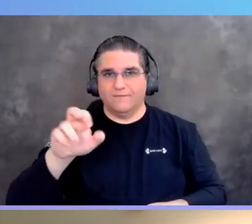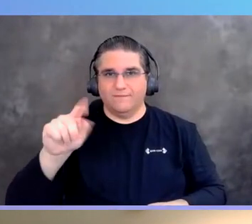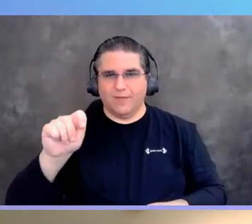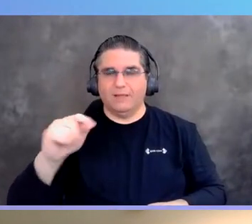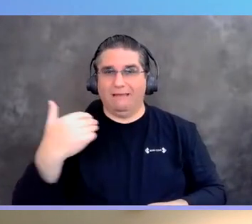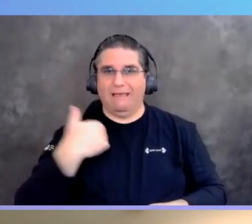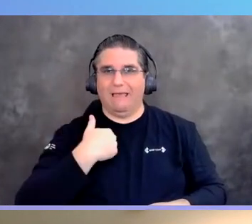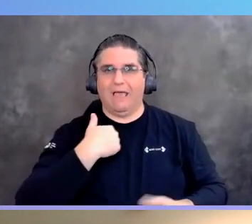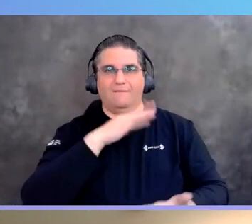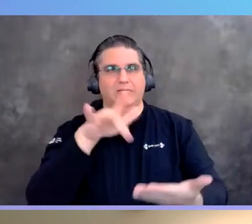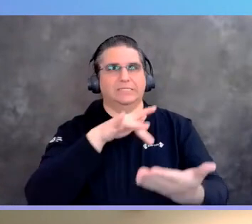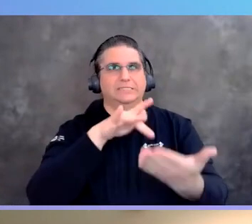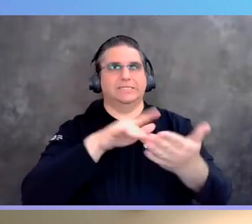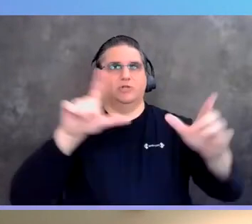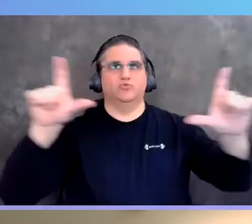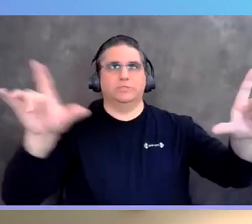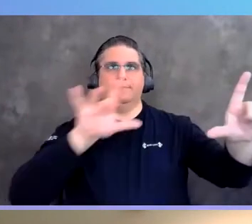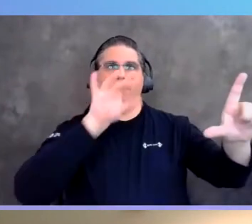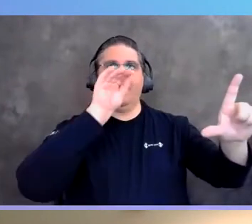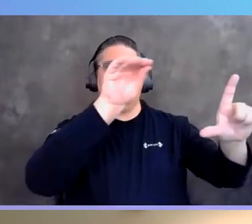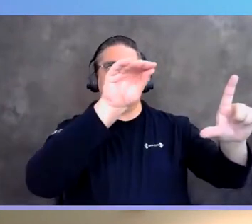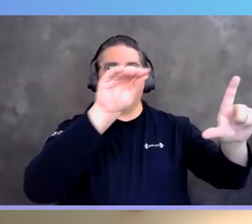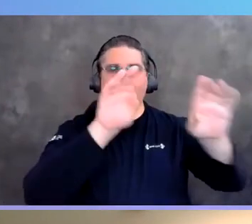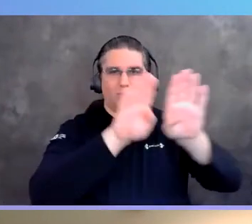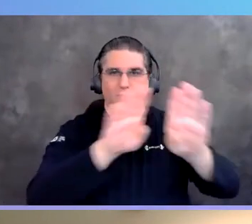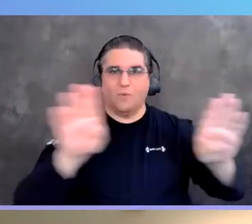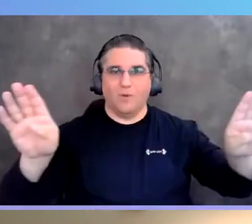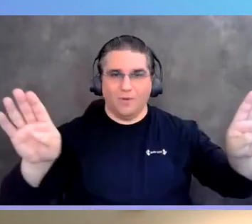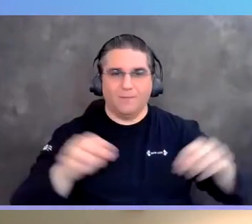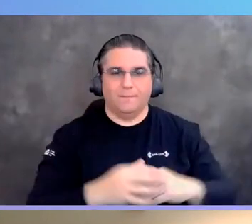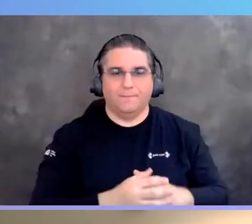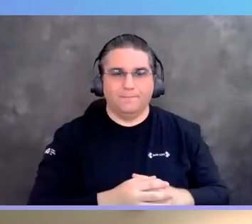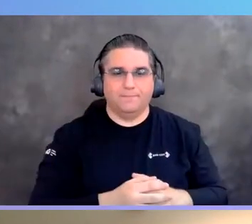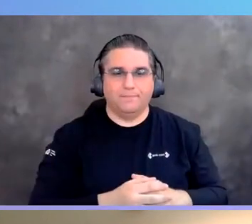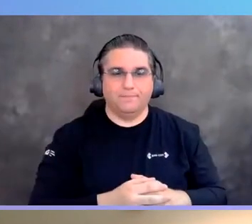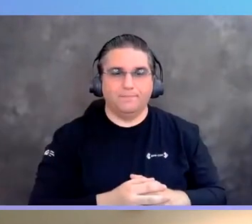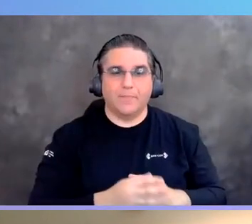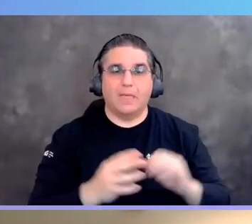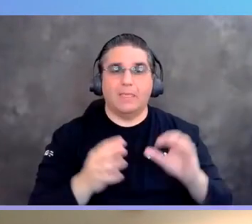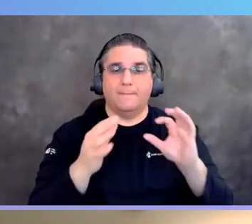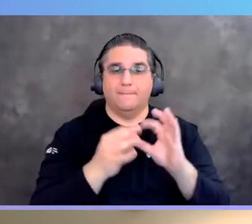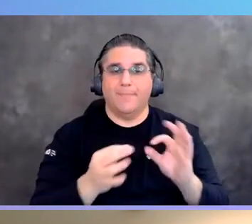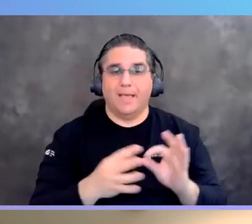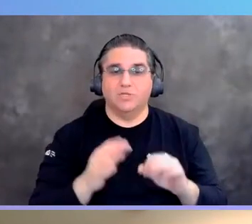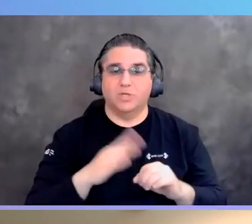The message at the left of the portrait seems as a bit